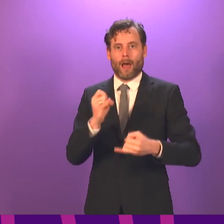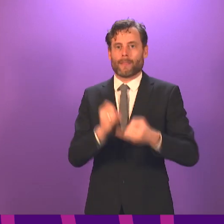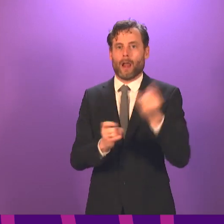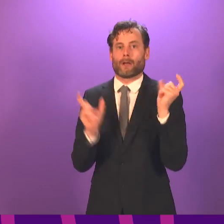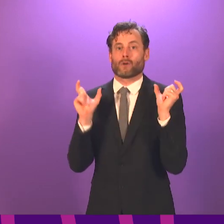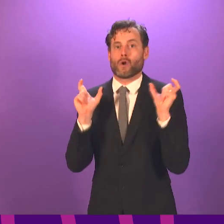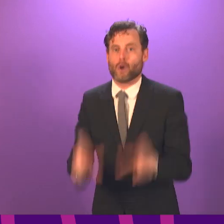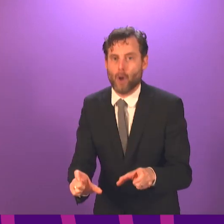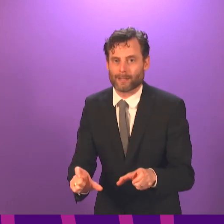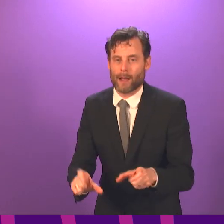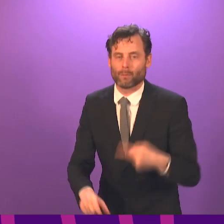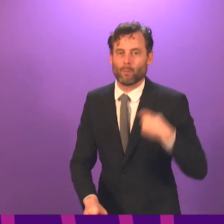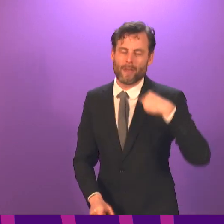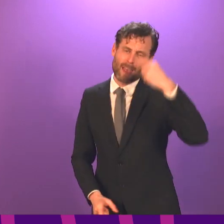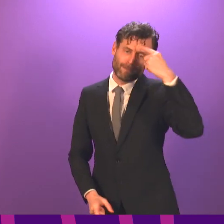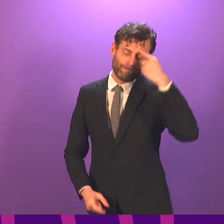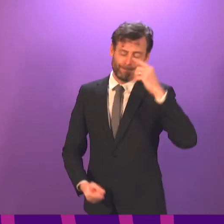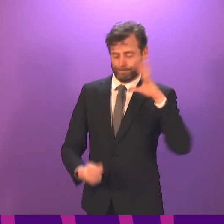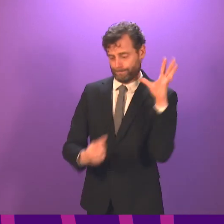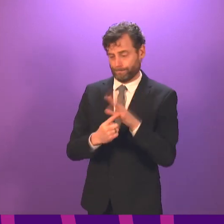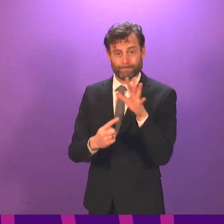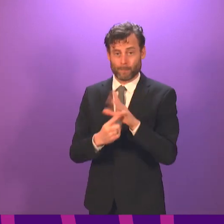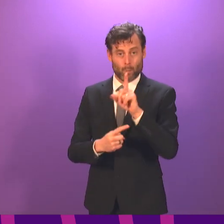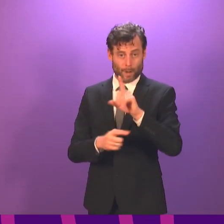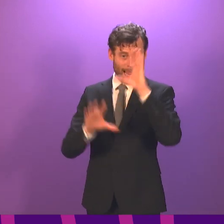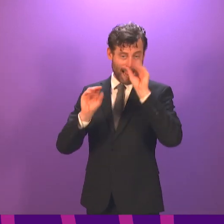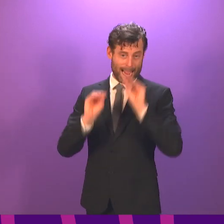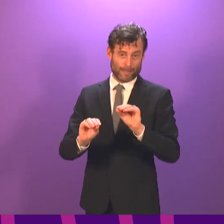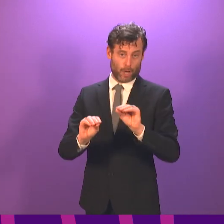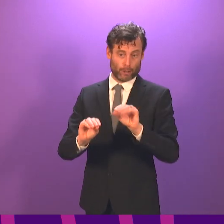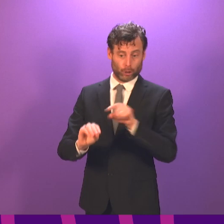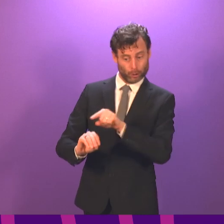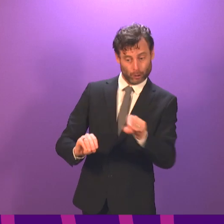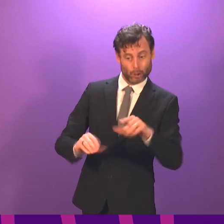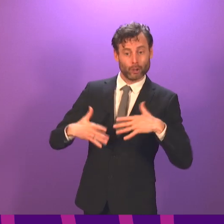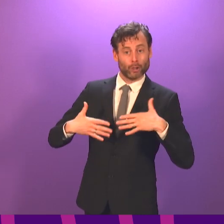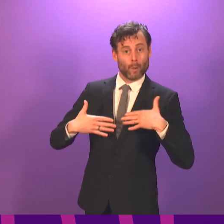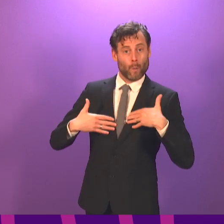as we said we would, the education and wellbeing of our children. In addition, although we